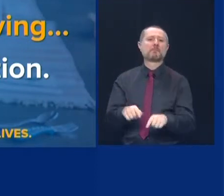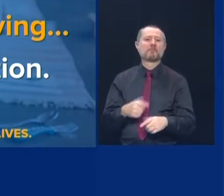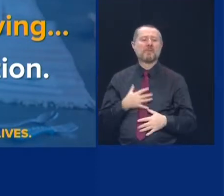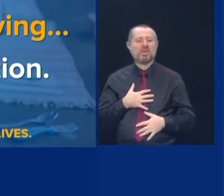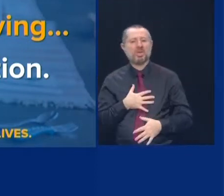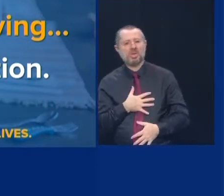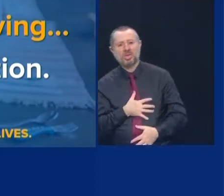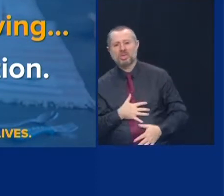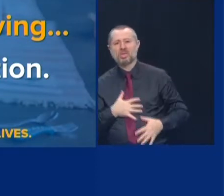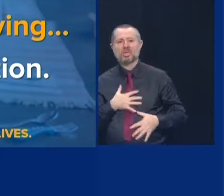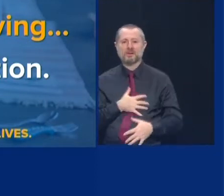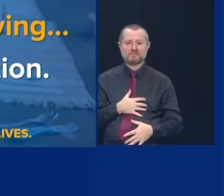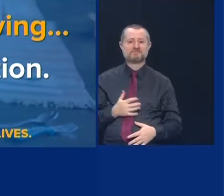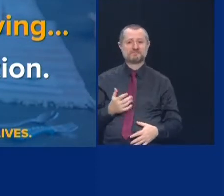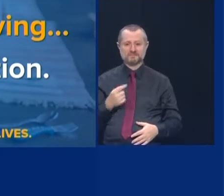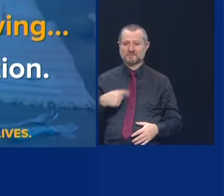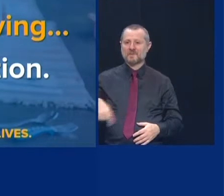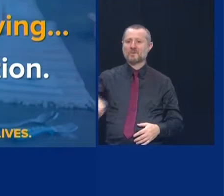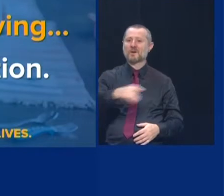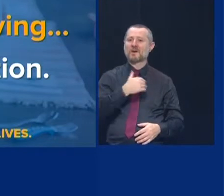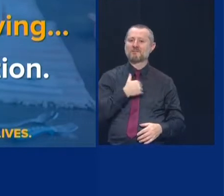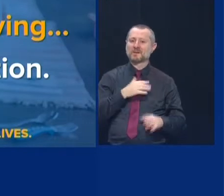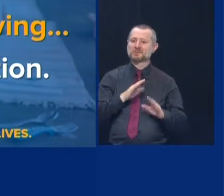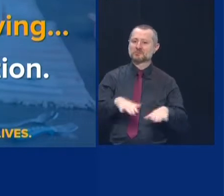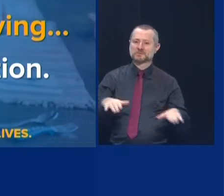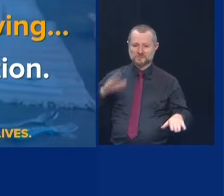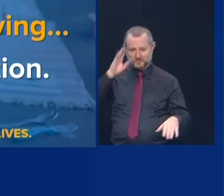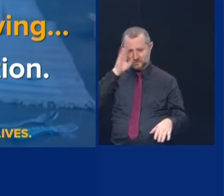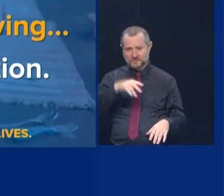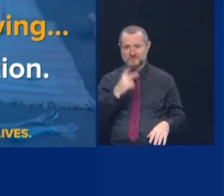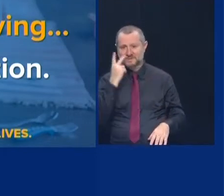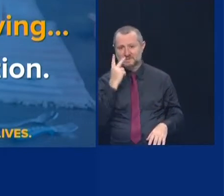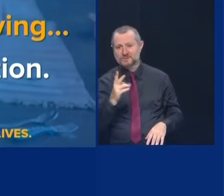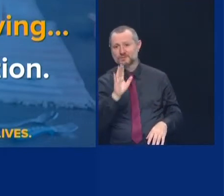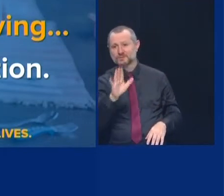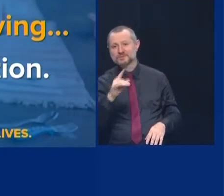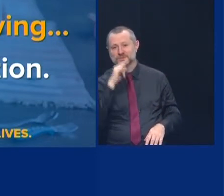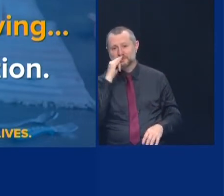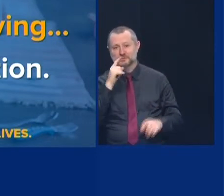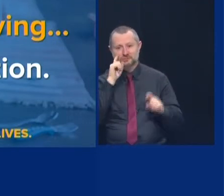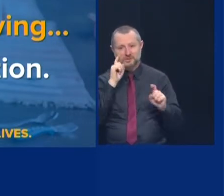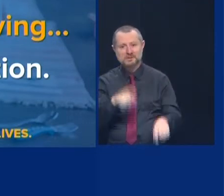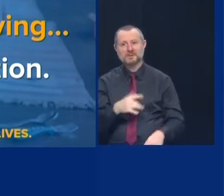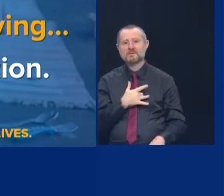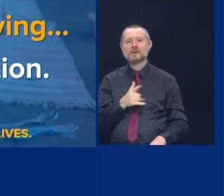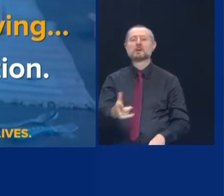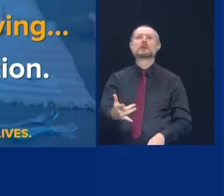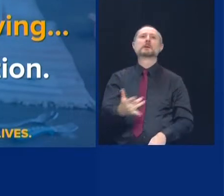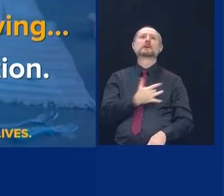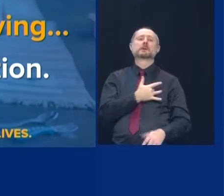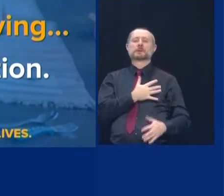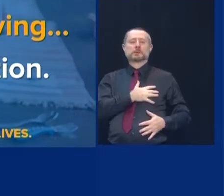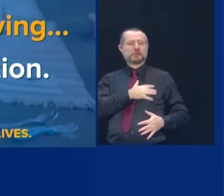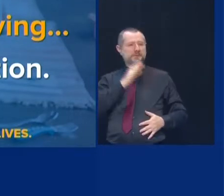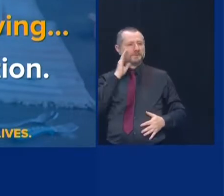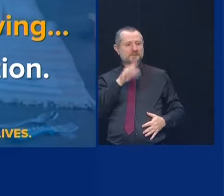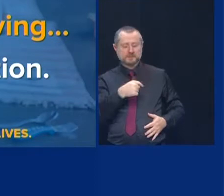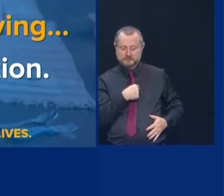LIKE I WAS LOOKING FORWARD TO SEEING YOU AND I CAN'T GET THERE. AND THOSE OF YOU WHO HAVE